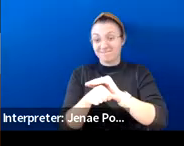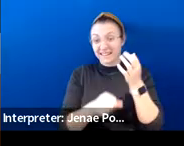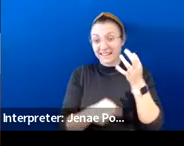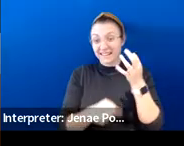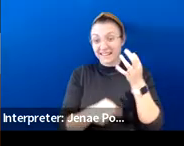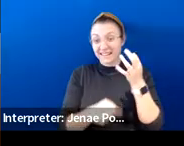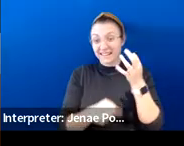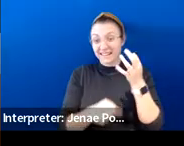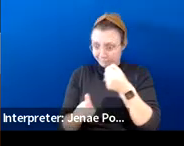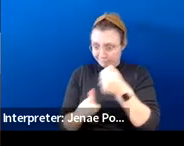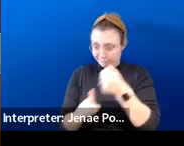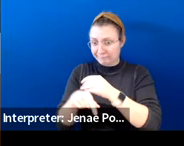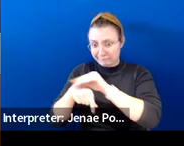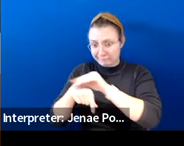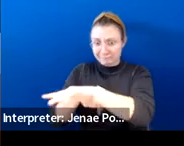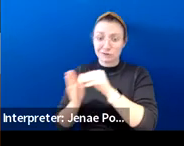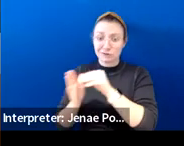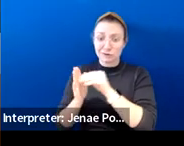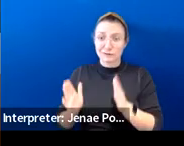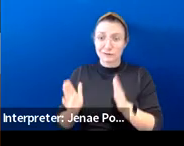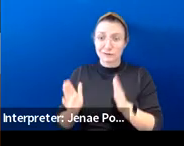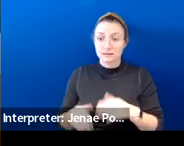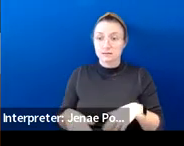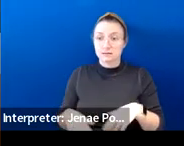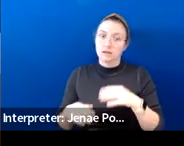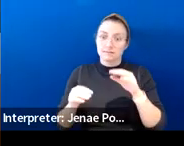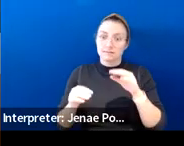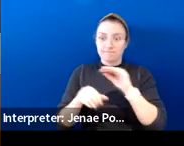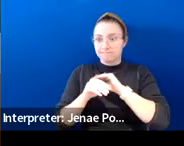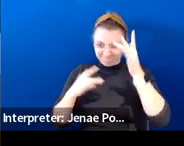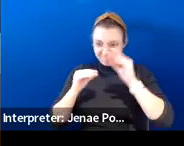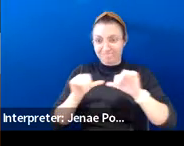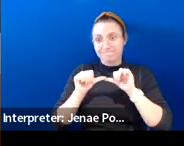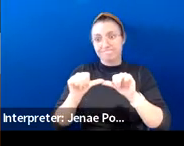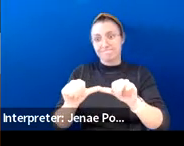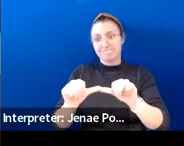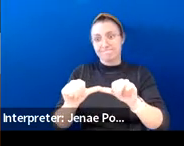This ongoing pandemic has pushed people's limits, especially students and faculty.